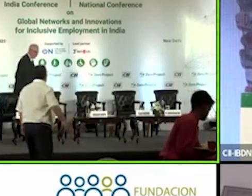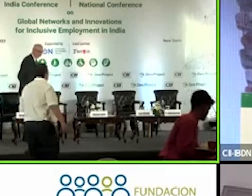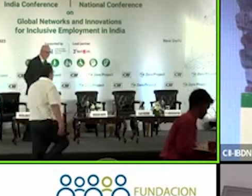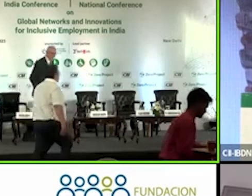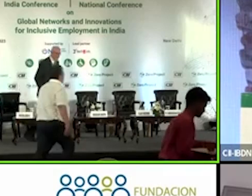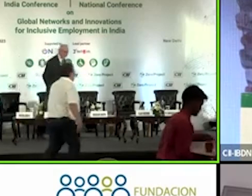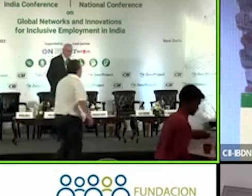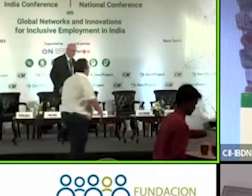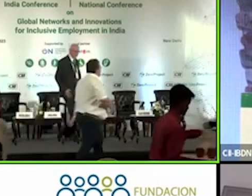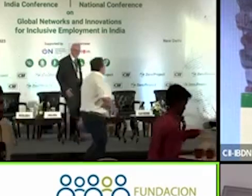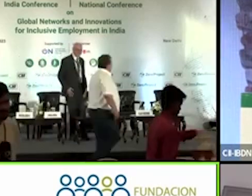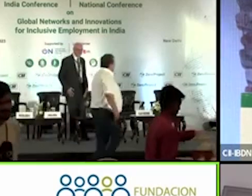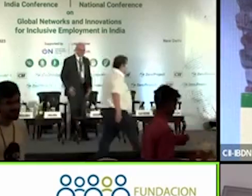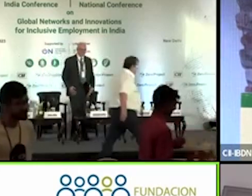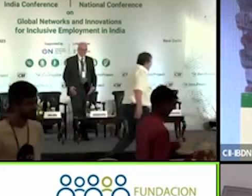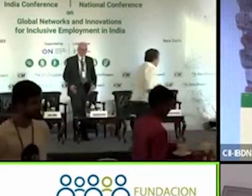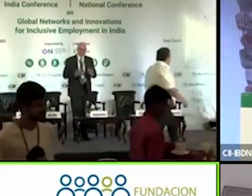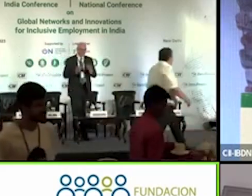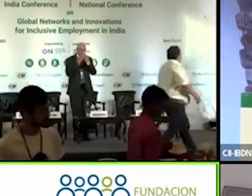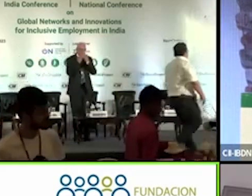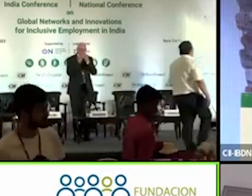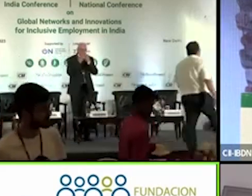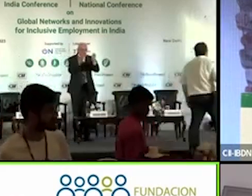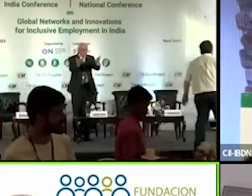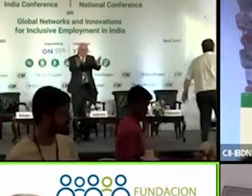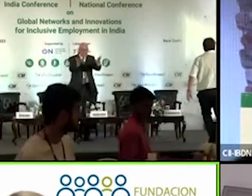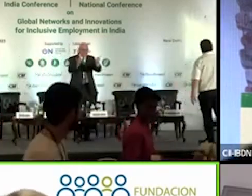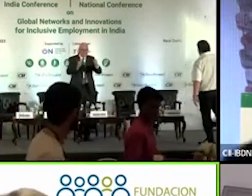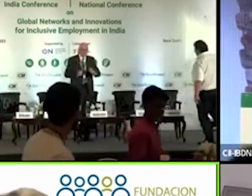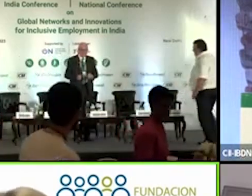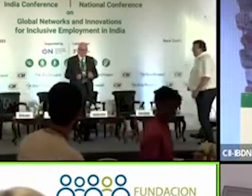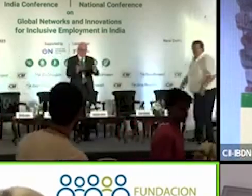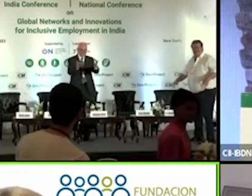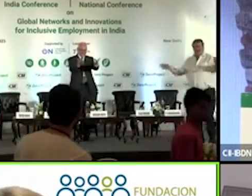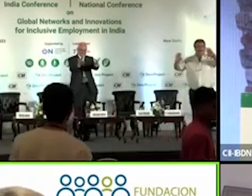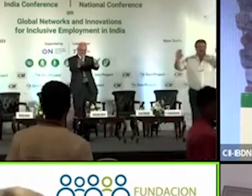I want to hear you. Let me do what it is.